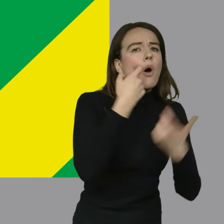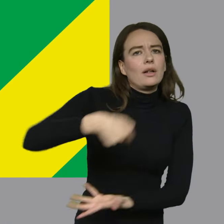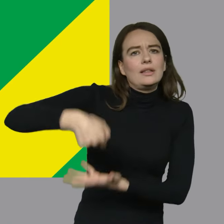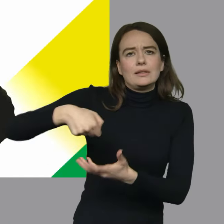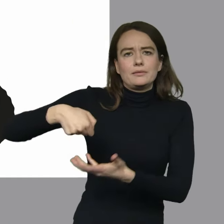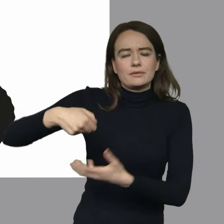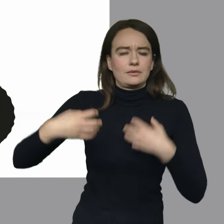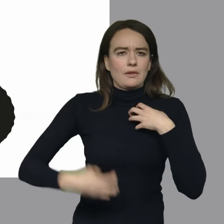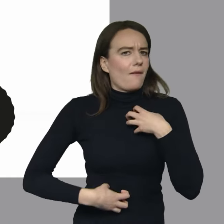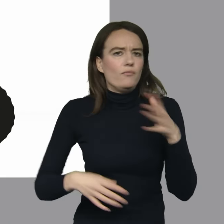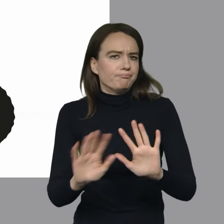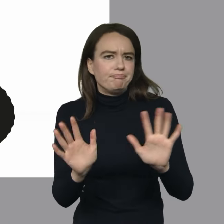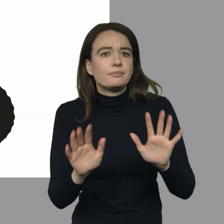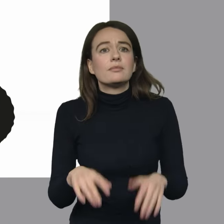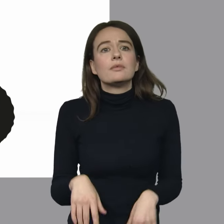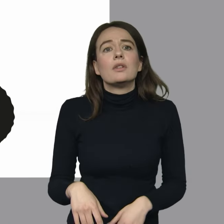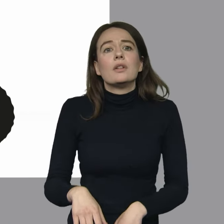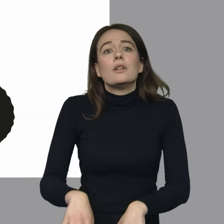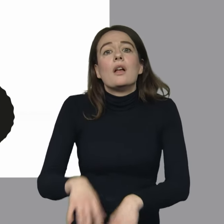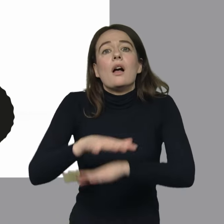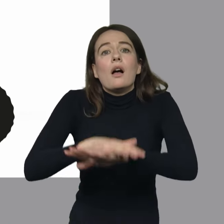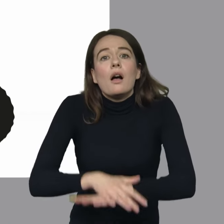Just start CPR before you start CPR.